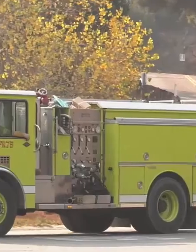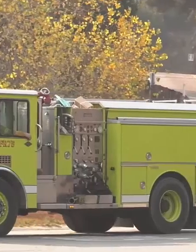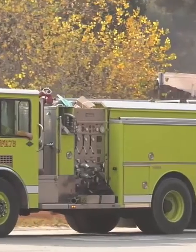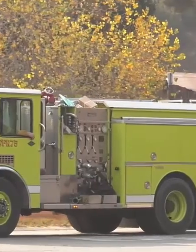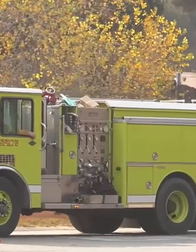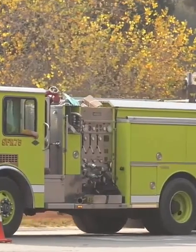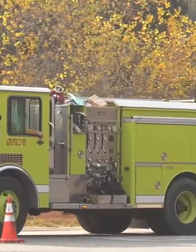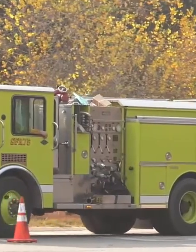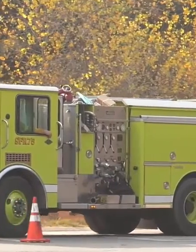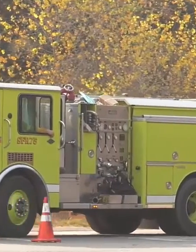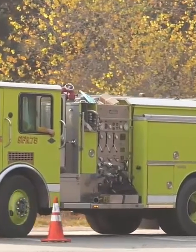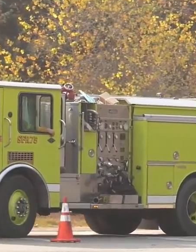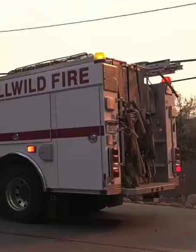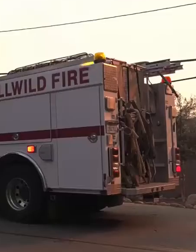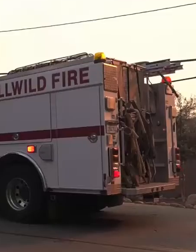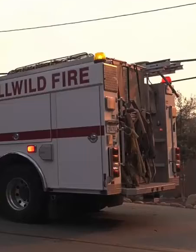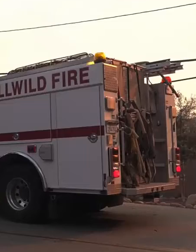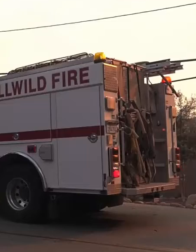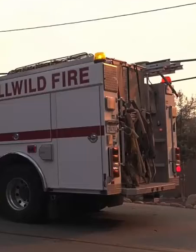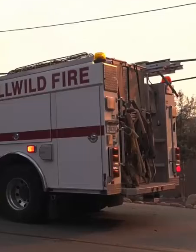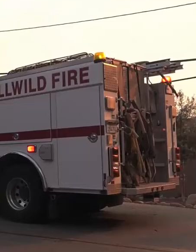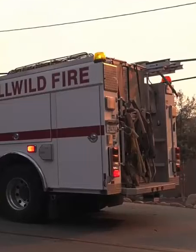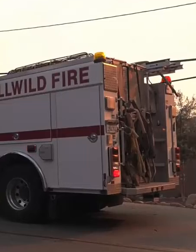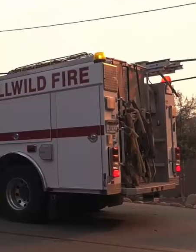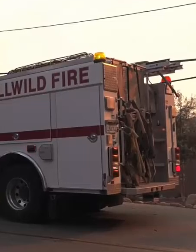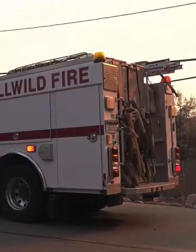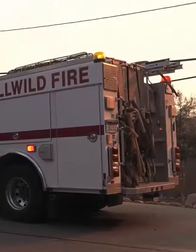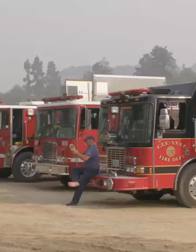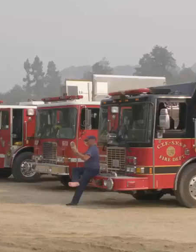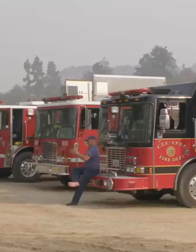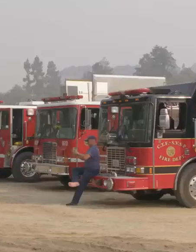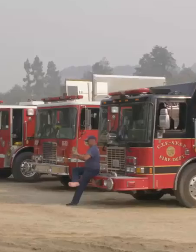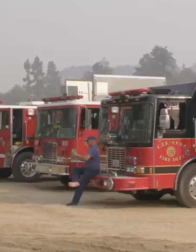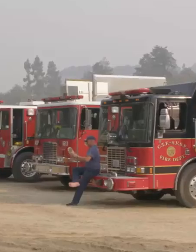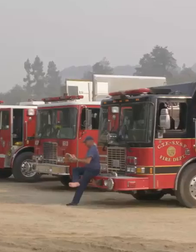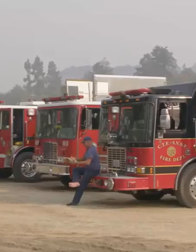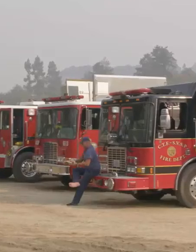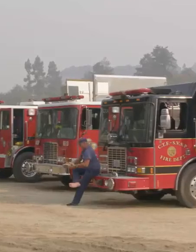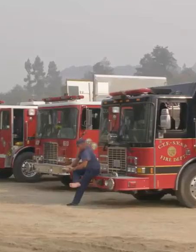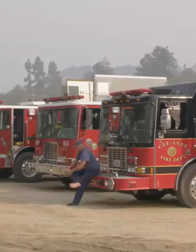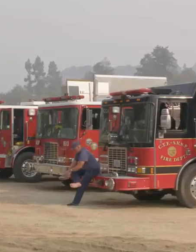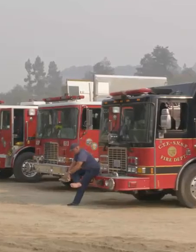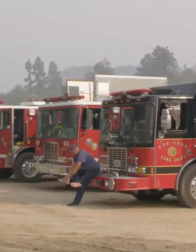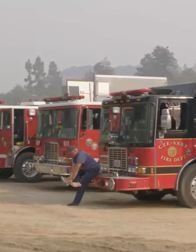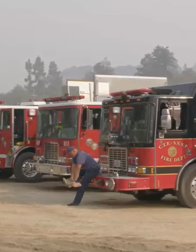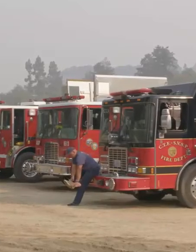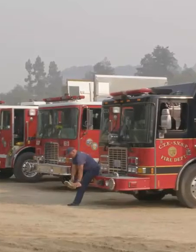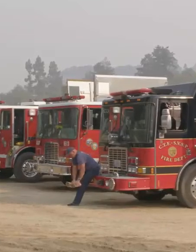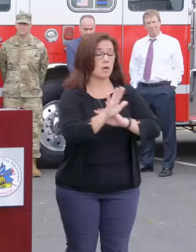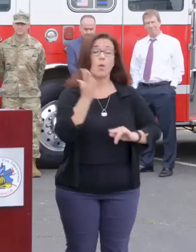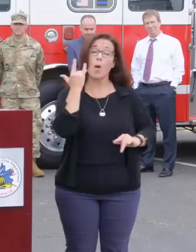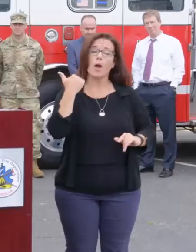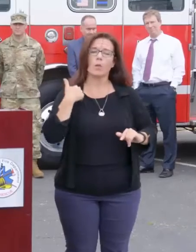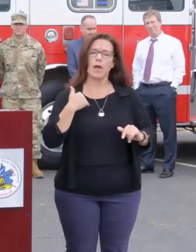We moved more than 18,000 firefighters through our fantastic mutual aid system,